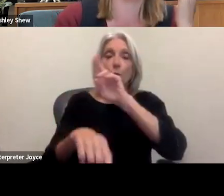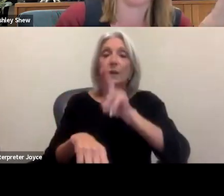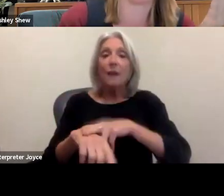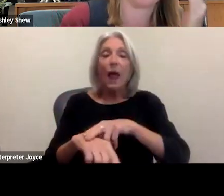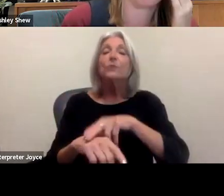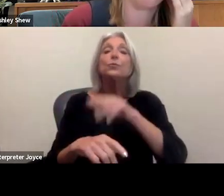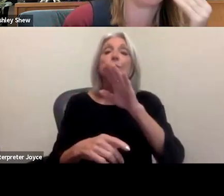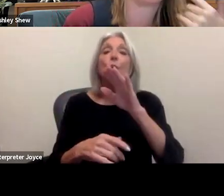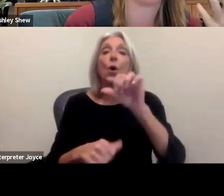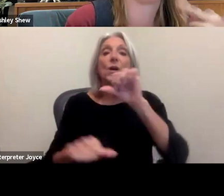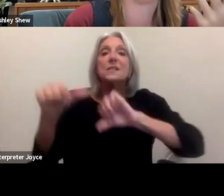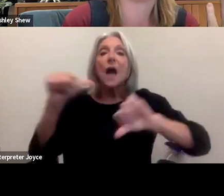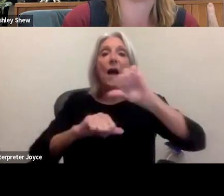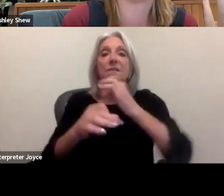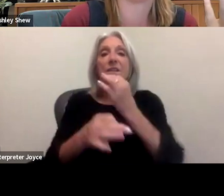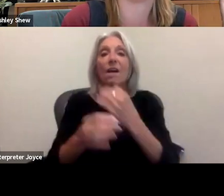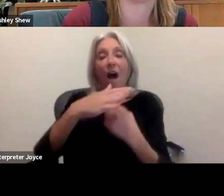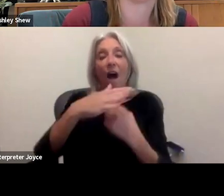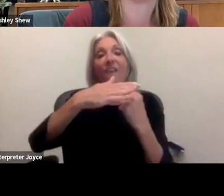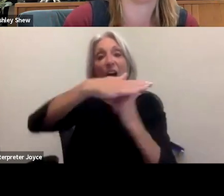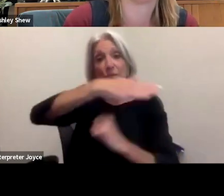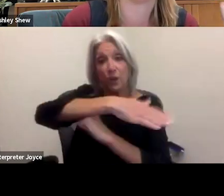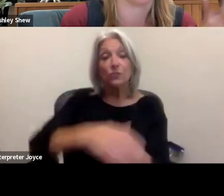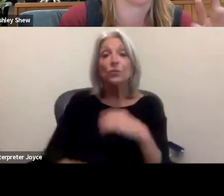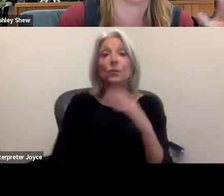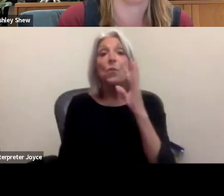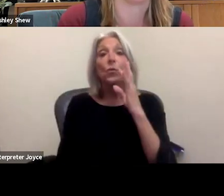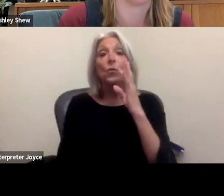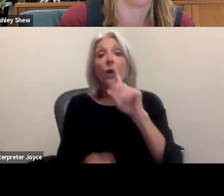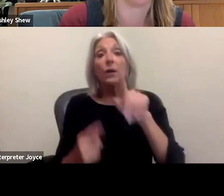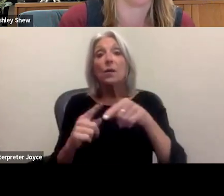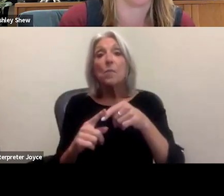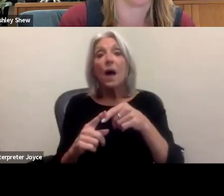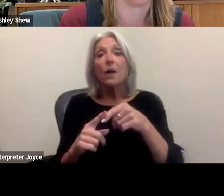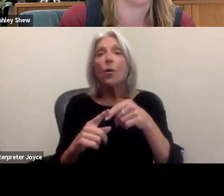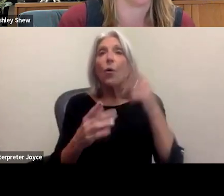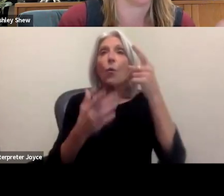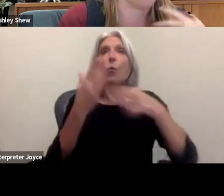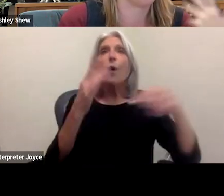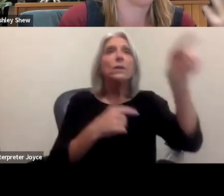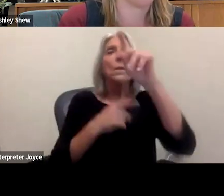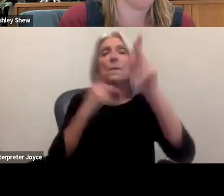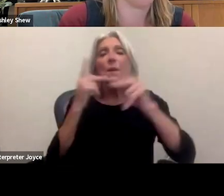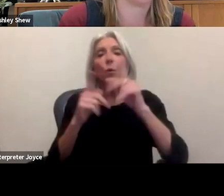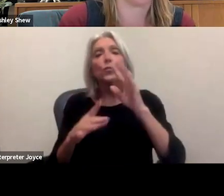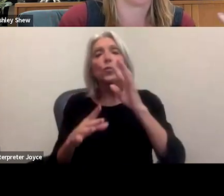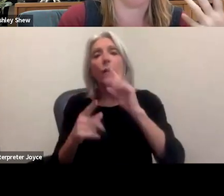But looking at stories disabled people are telling about technology often involves thinking